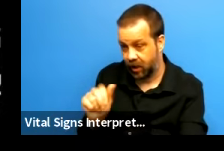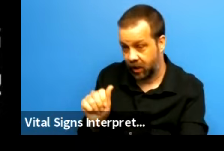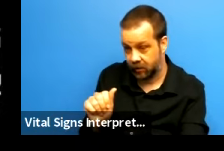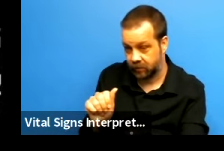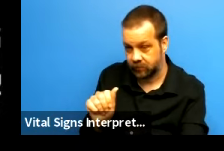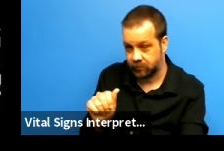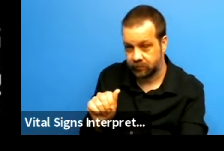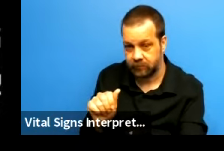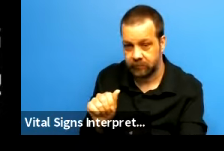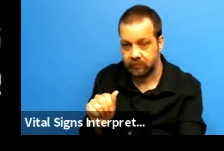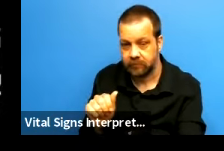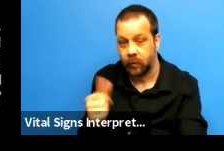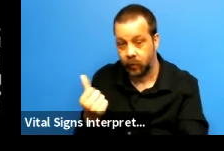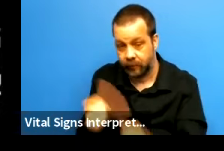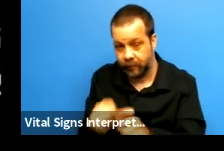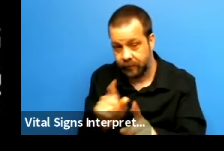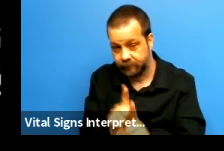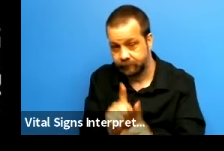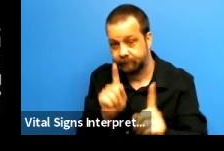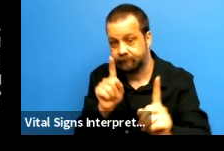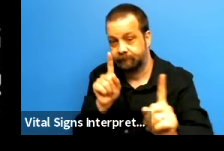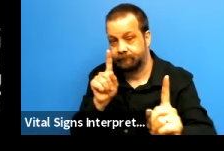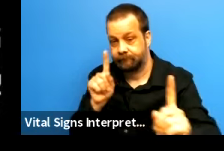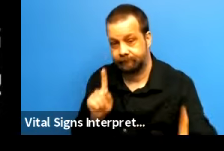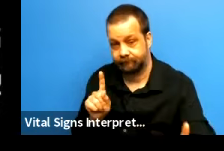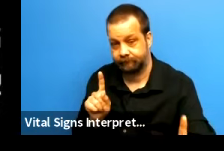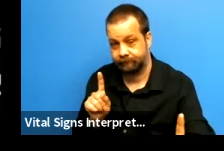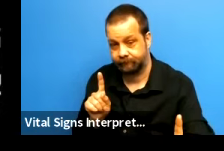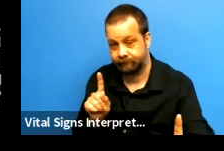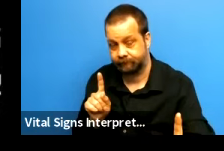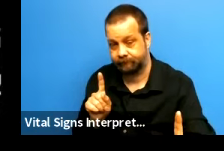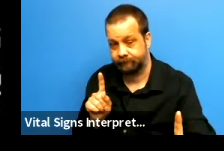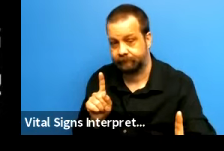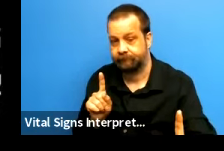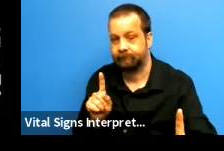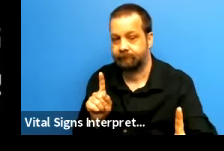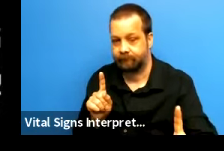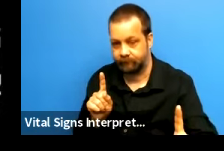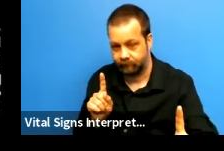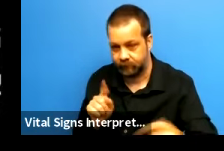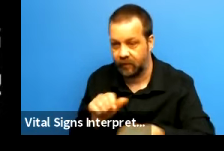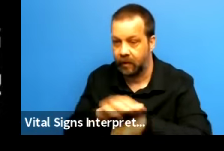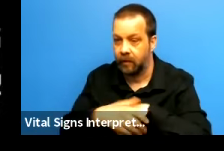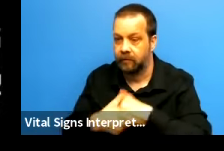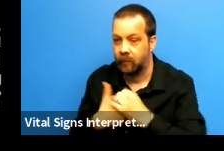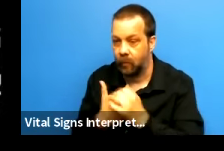Remember social distancing from other workers or customers. Wash your hands frequently.